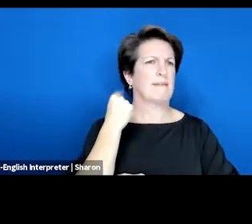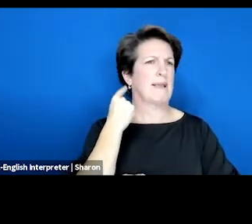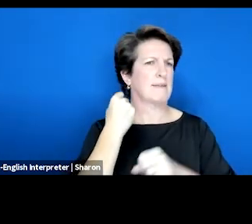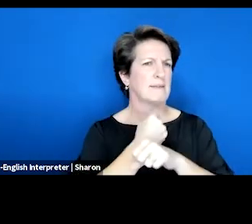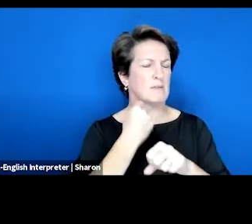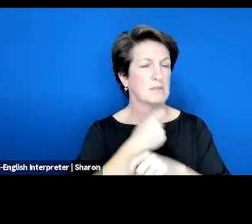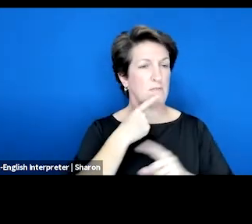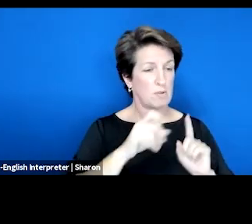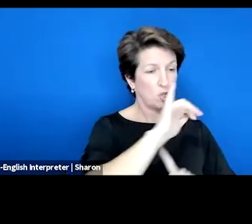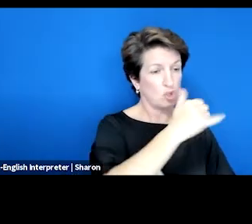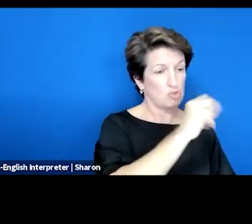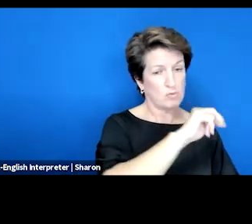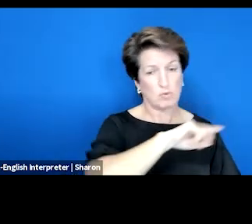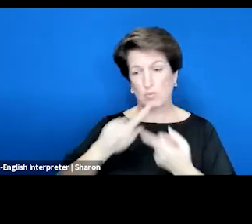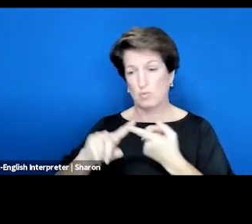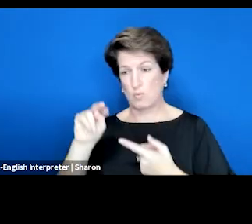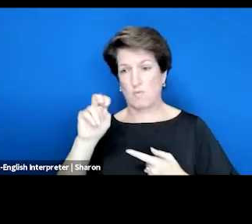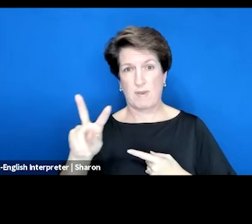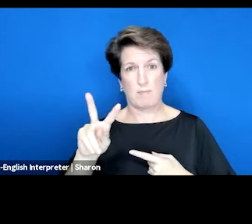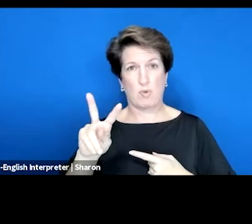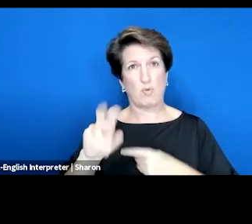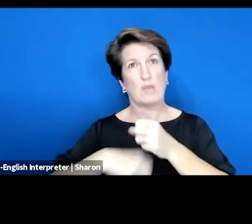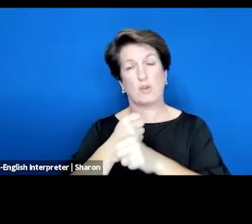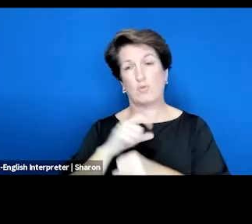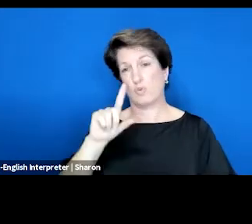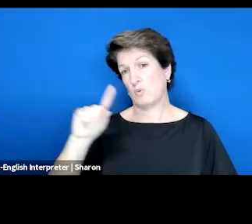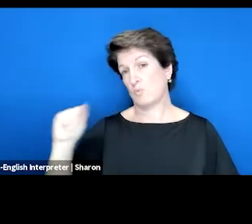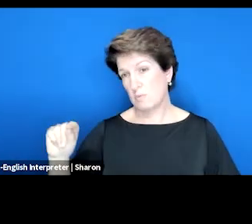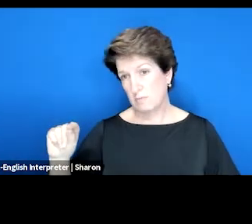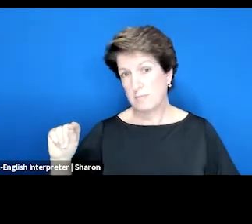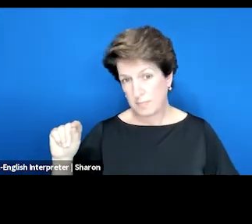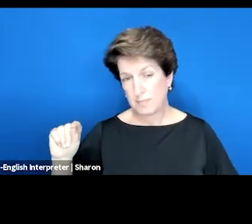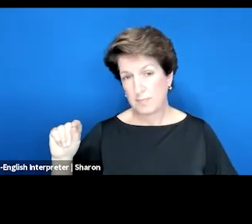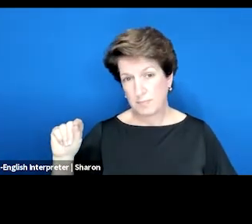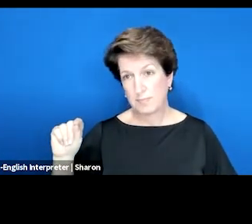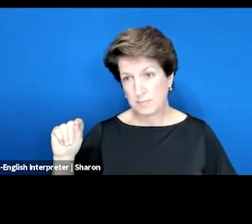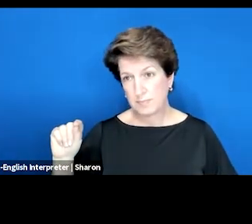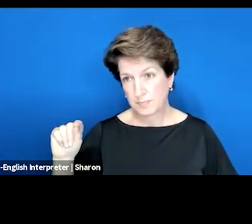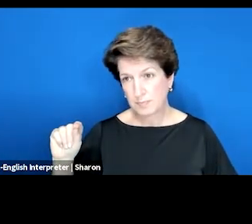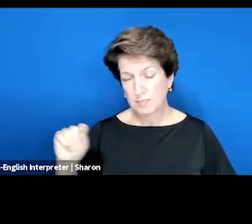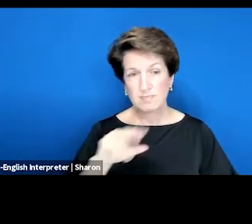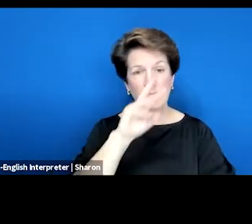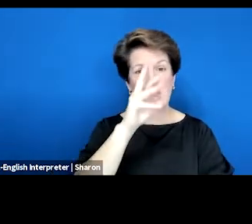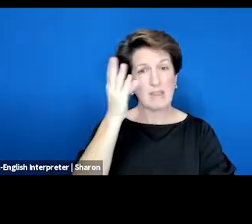likely to contract COVID and experience dire consequences of COVID if they become ill. Much of what we know about that is actually based on